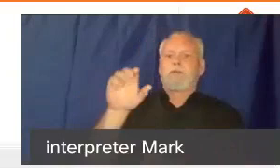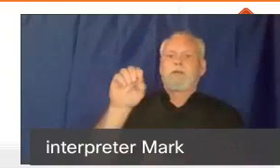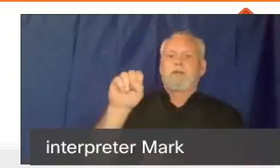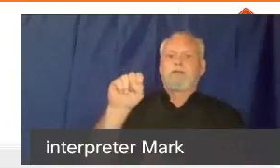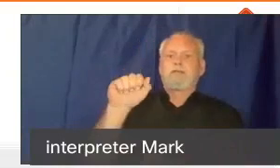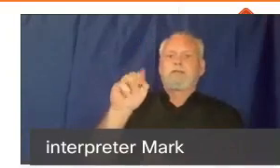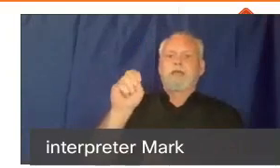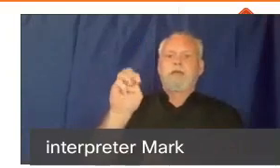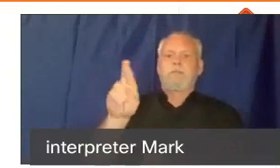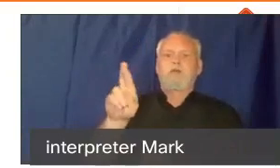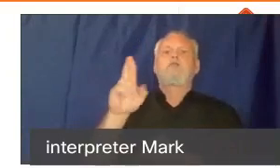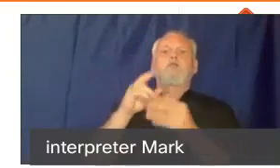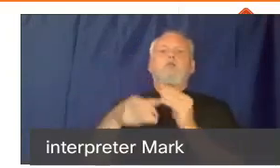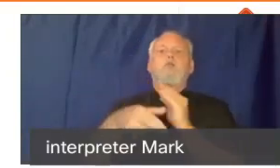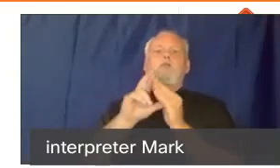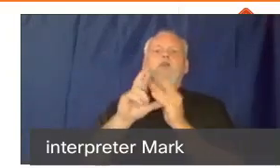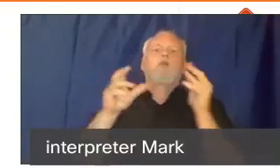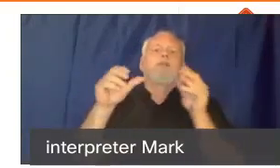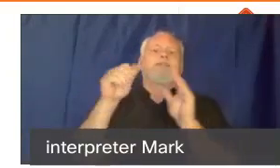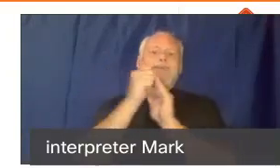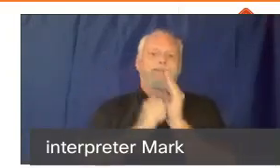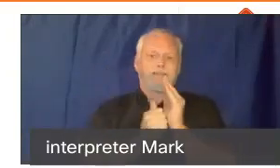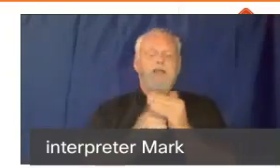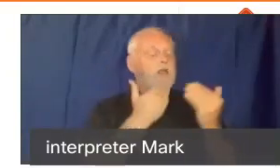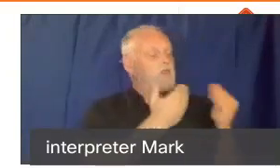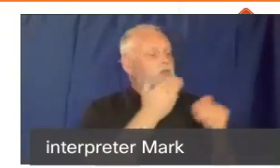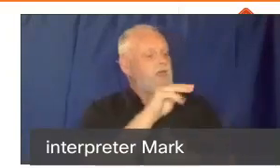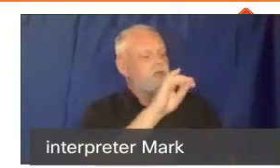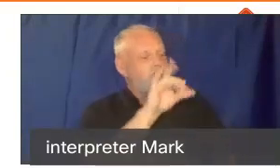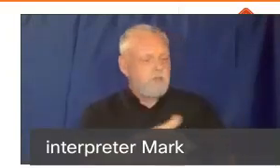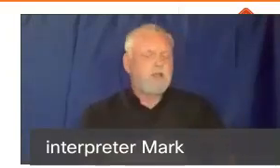Thank you very much, Molly and I'll hold that.